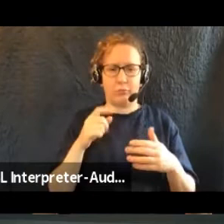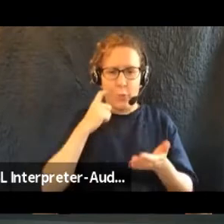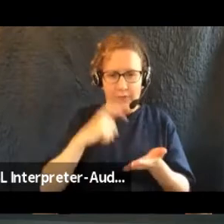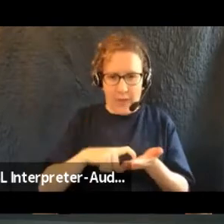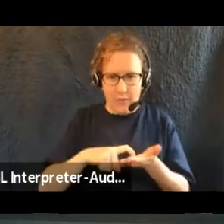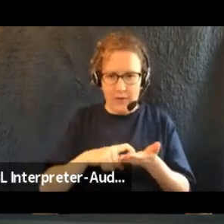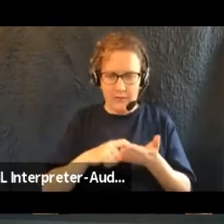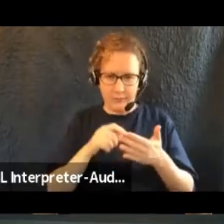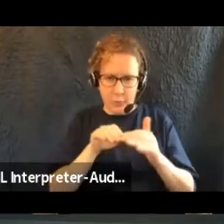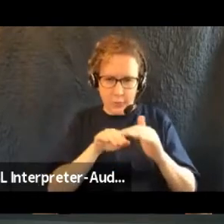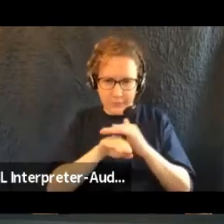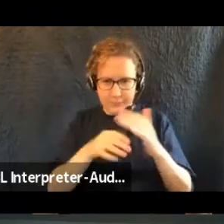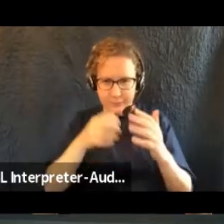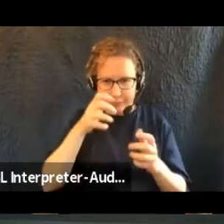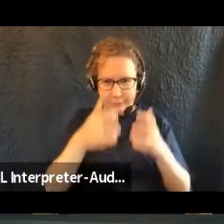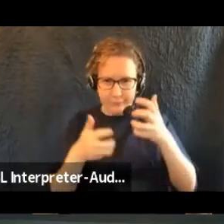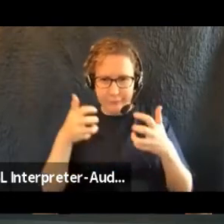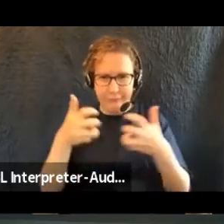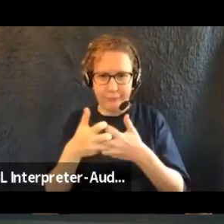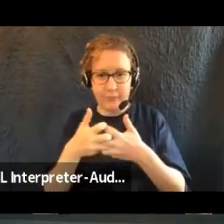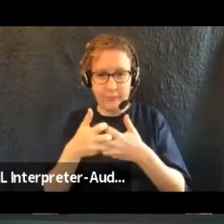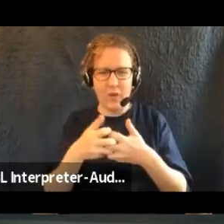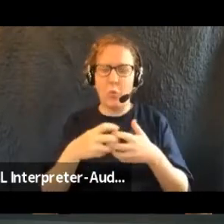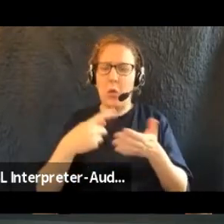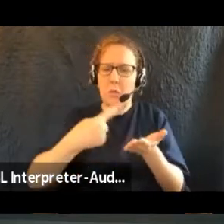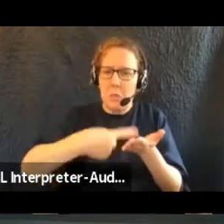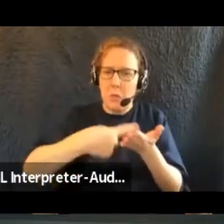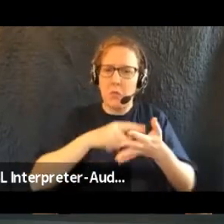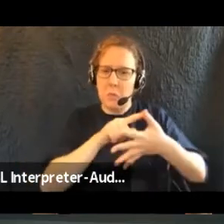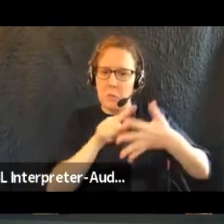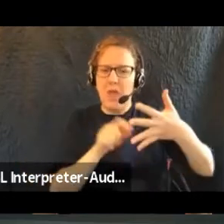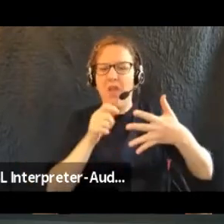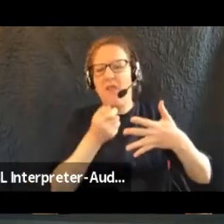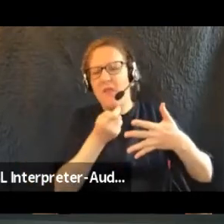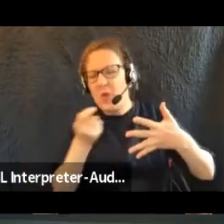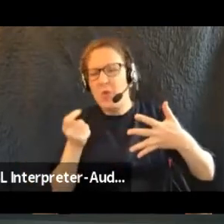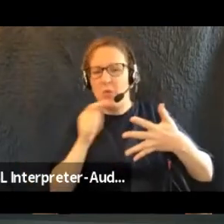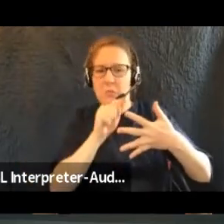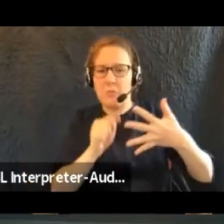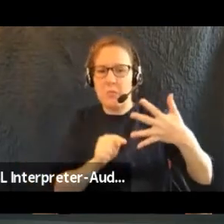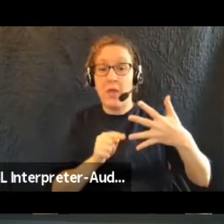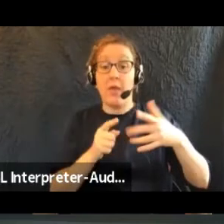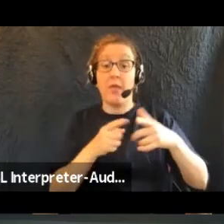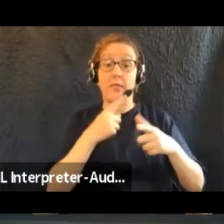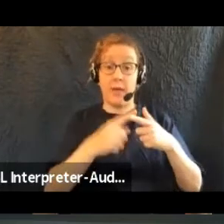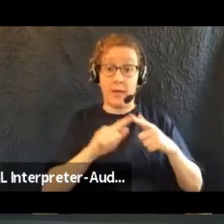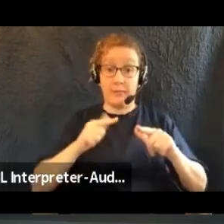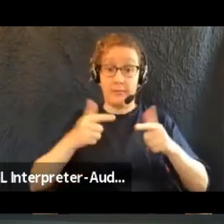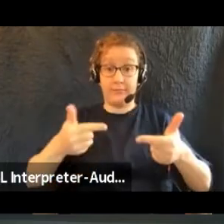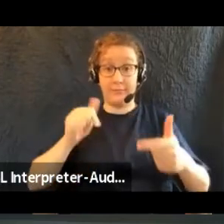I will kind of go through some of these and then give Jamie and Becca the opportunity